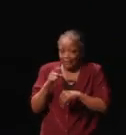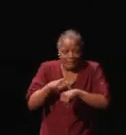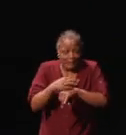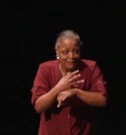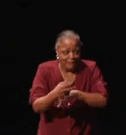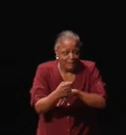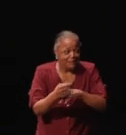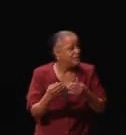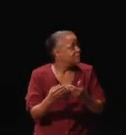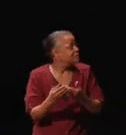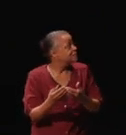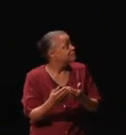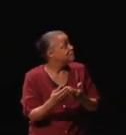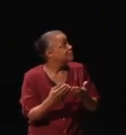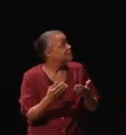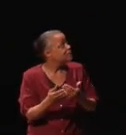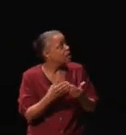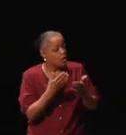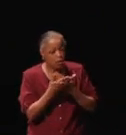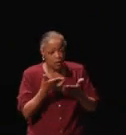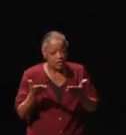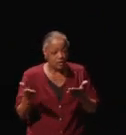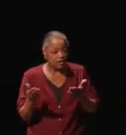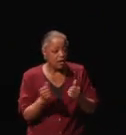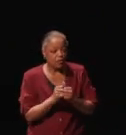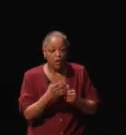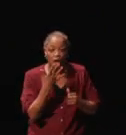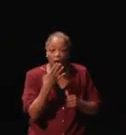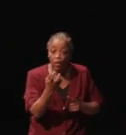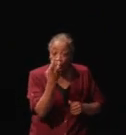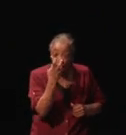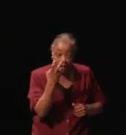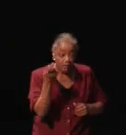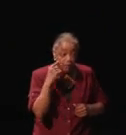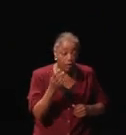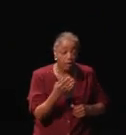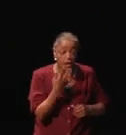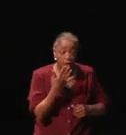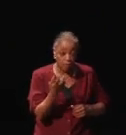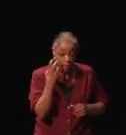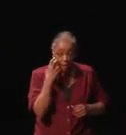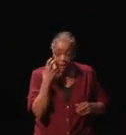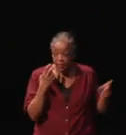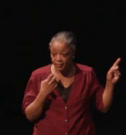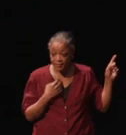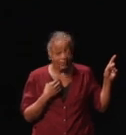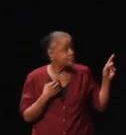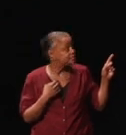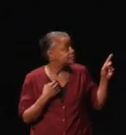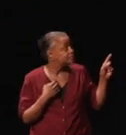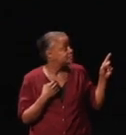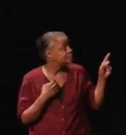Science stuff title did some good stuff with colorblindness consideration. Sorry, that's gone.